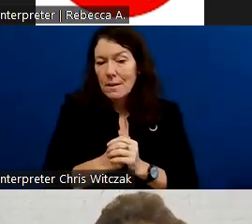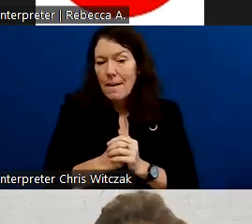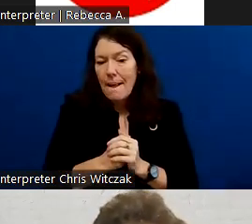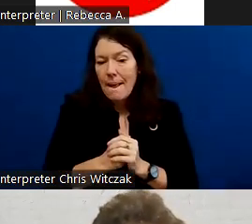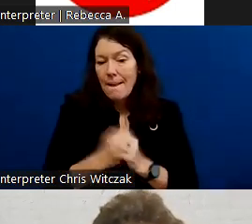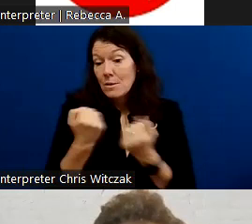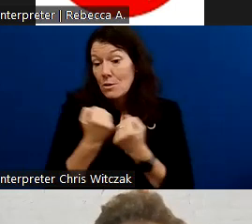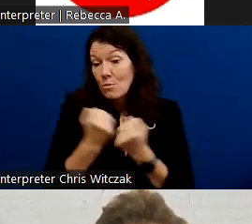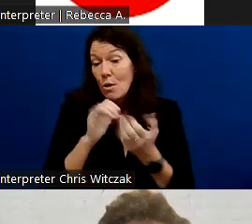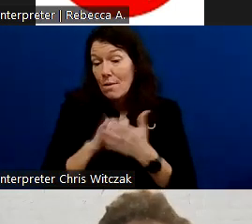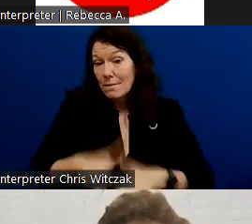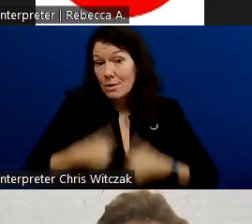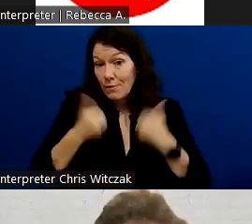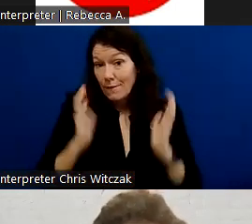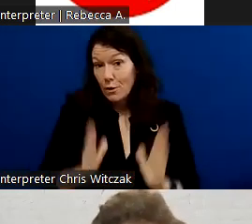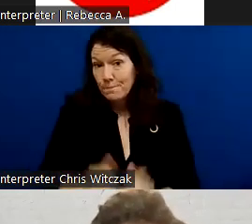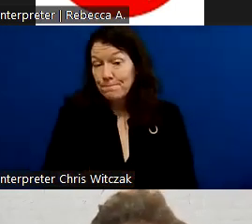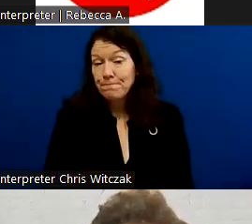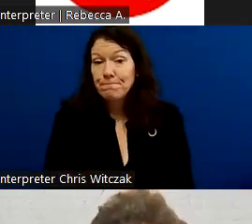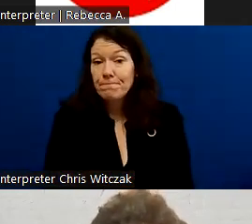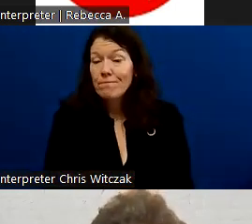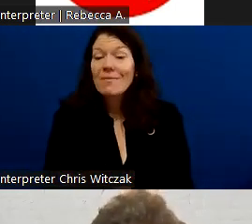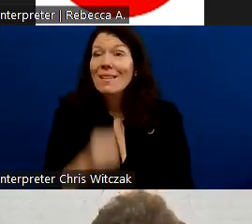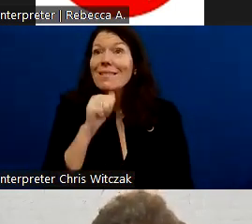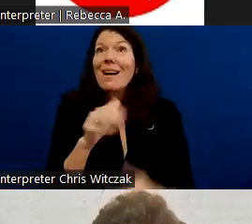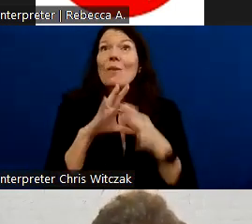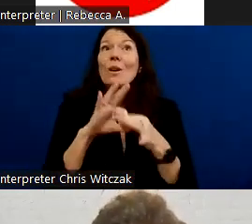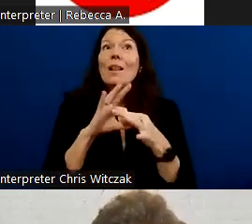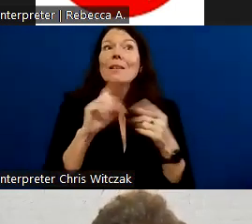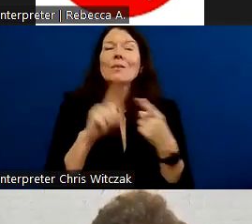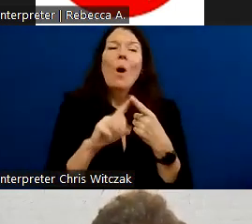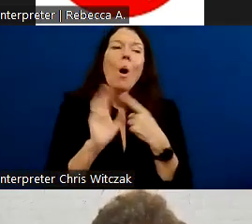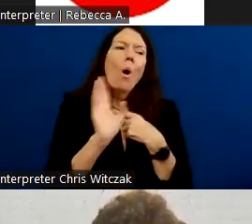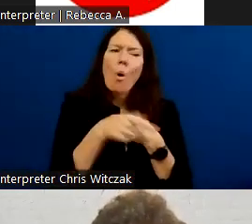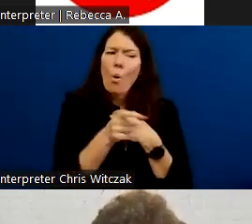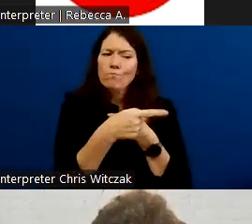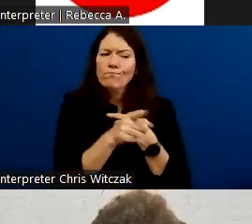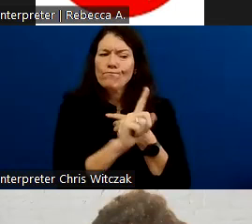this Survivor right and that it's not about oh you broke a rule it's time for you to leave